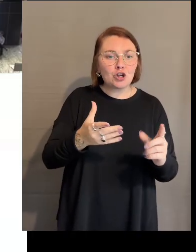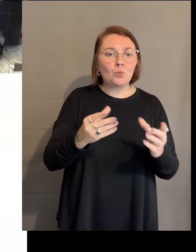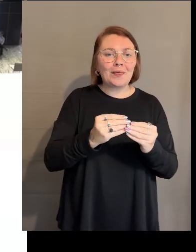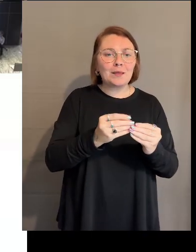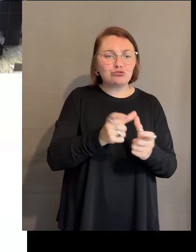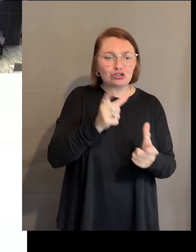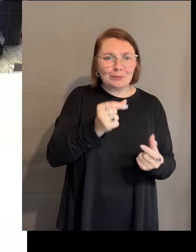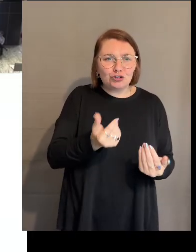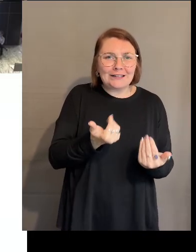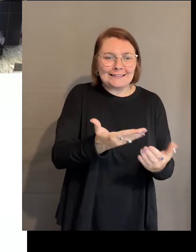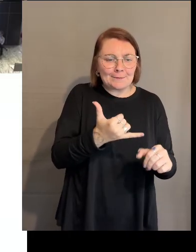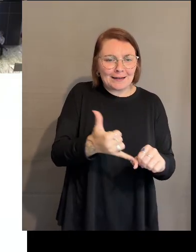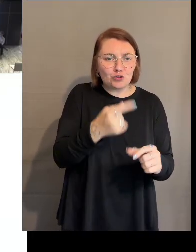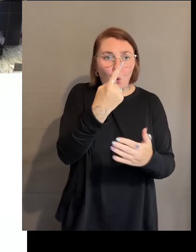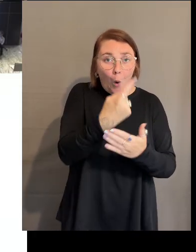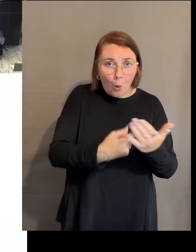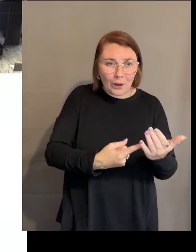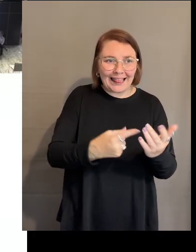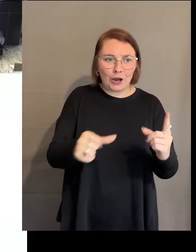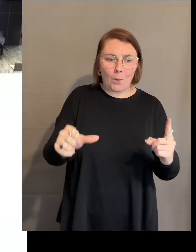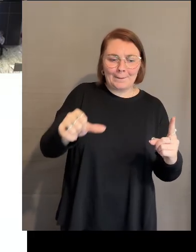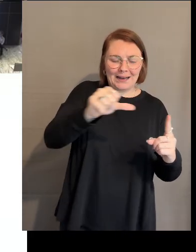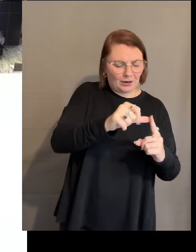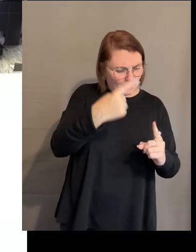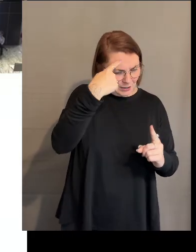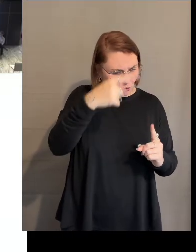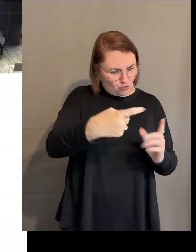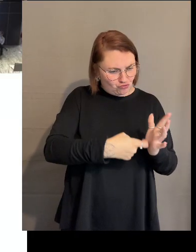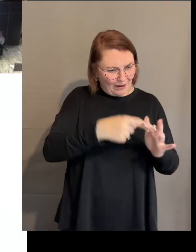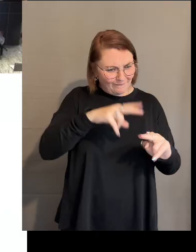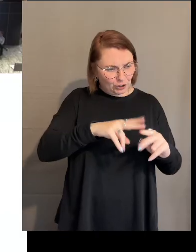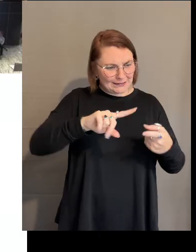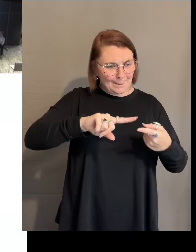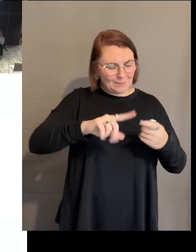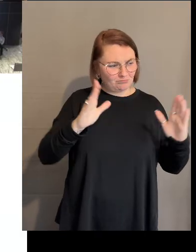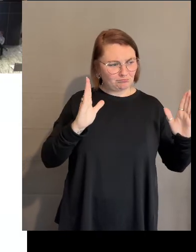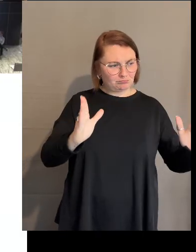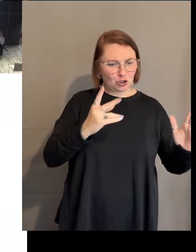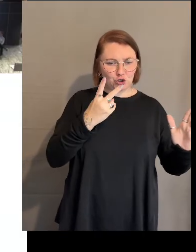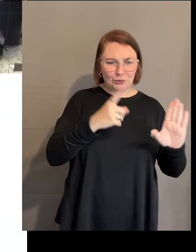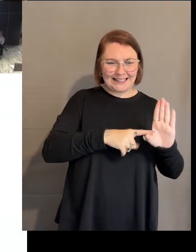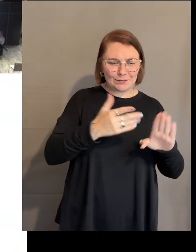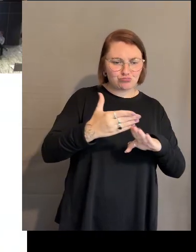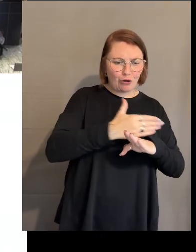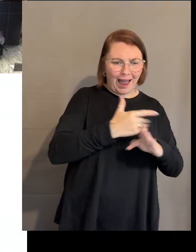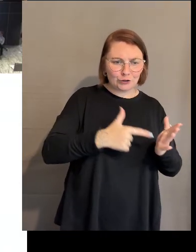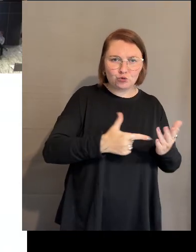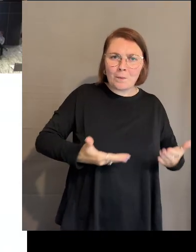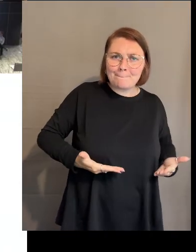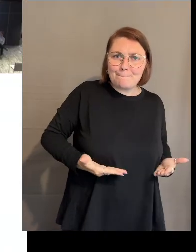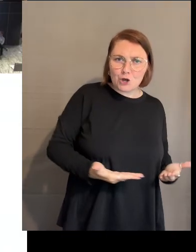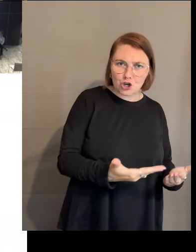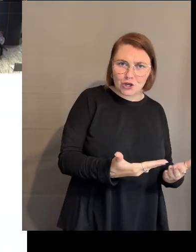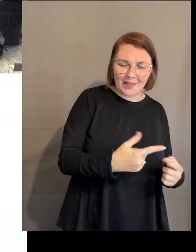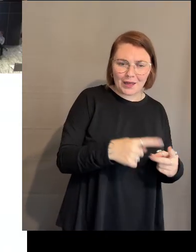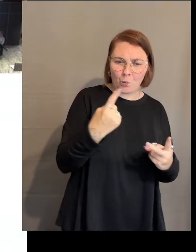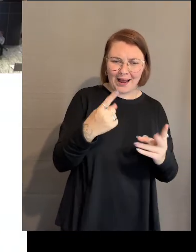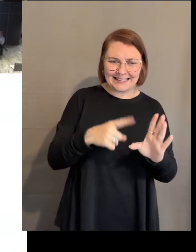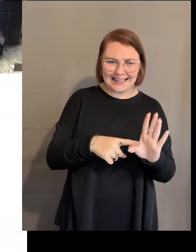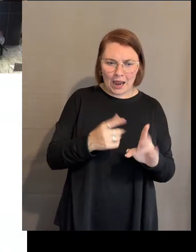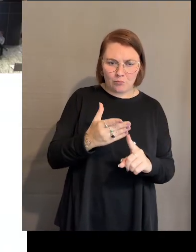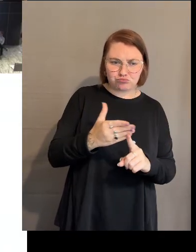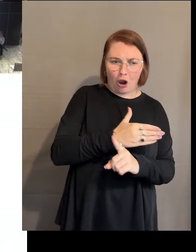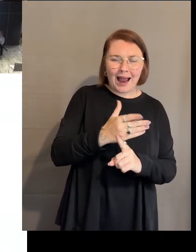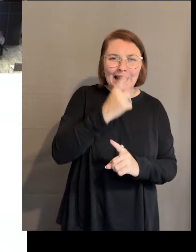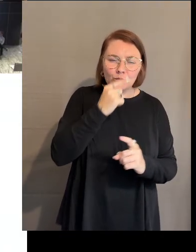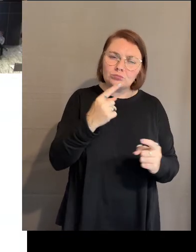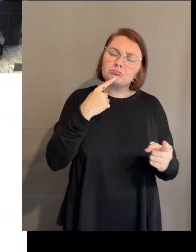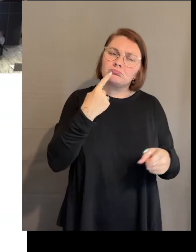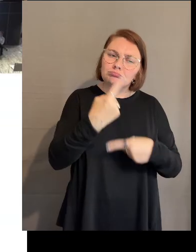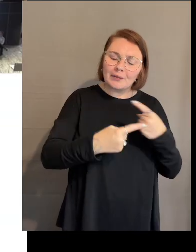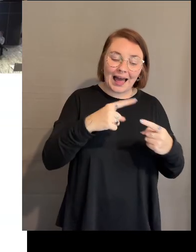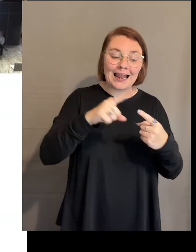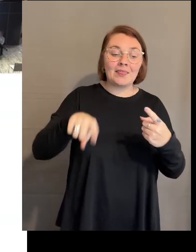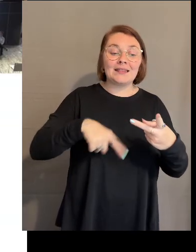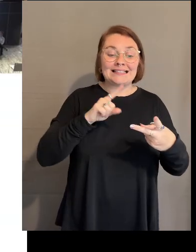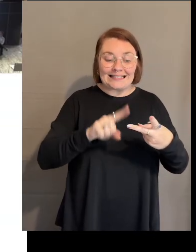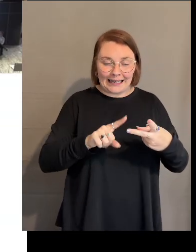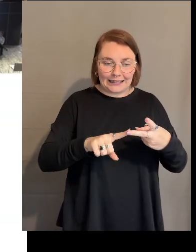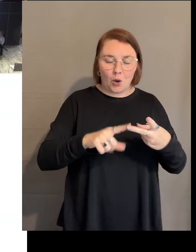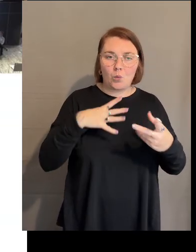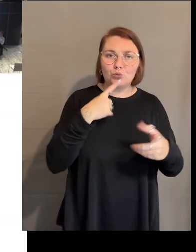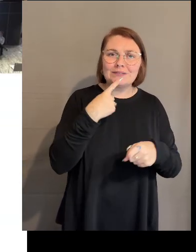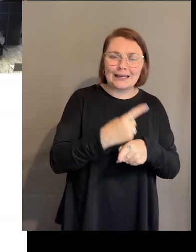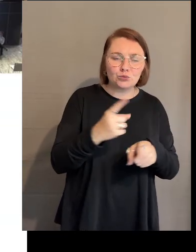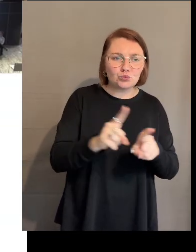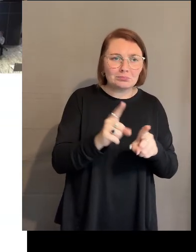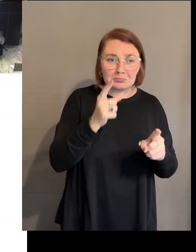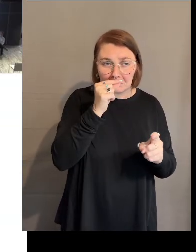Going back, so I think your reference period was 2 years prior to birth, and then you only had 1 year prior, and I was wondering if you could talk a bit about that. And then the second comment I had was potentially if you could look at the earnings…